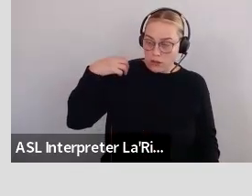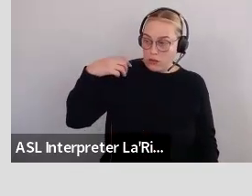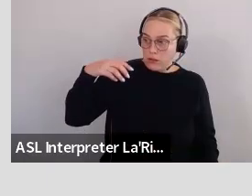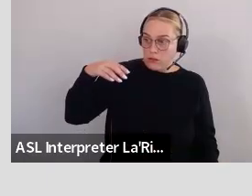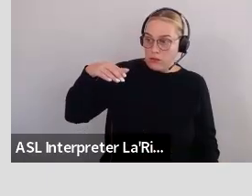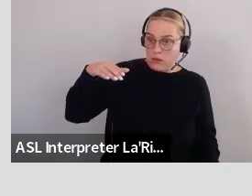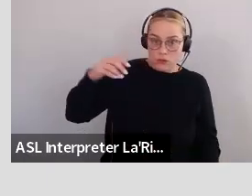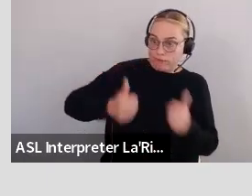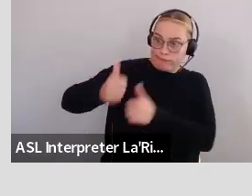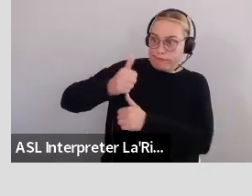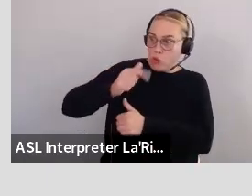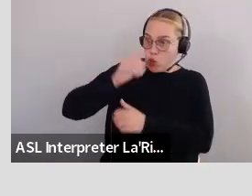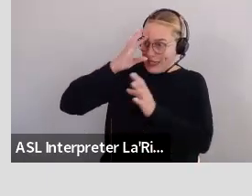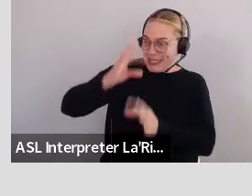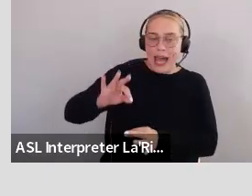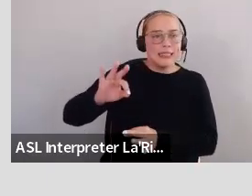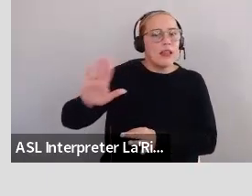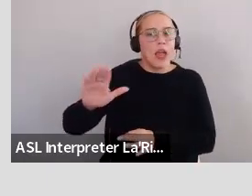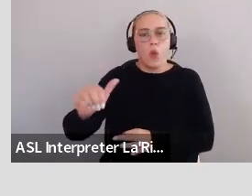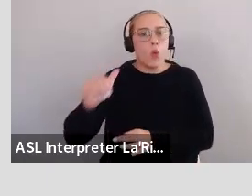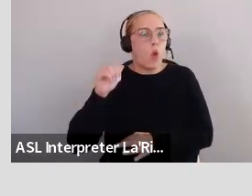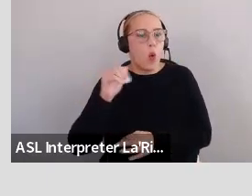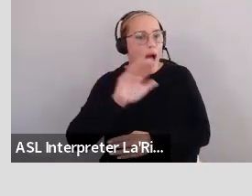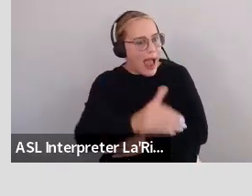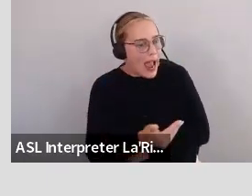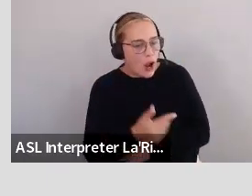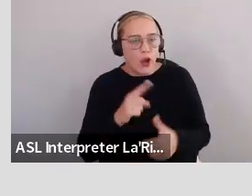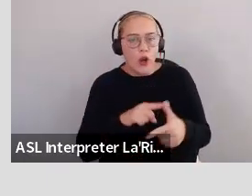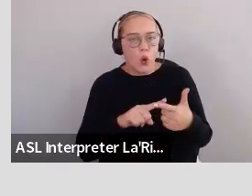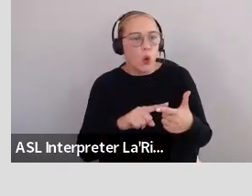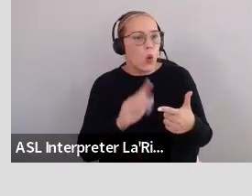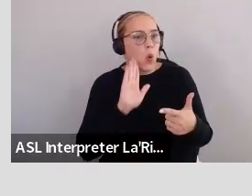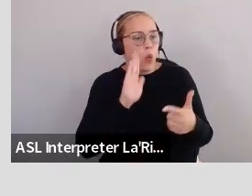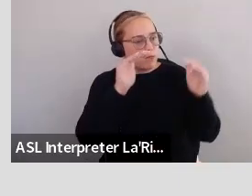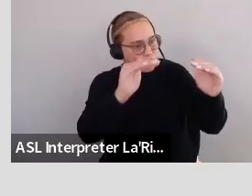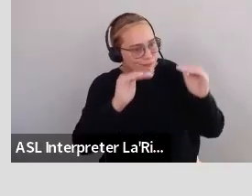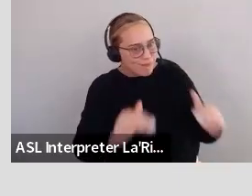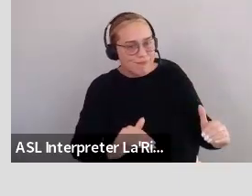disabilities or children with disabilities. Where the hiring professional